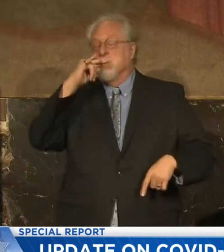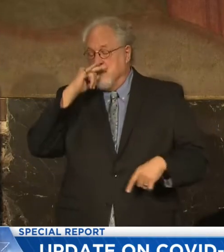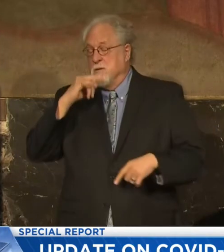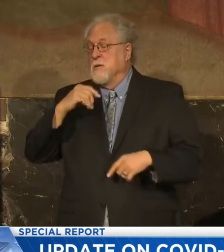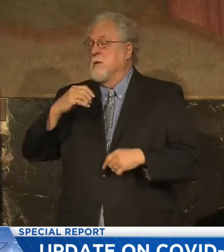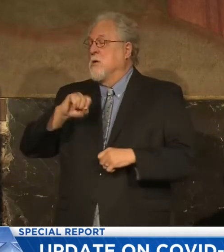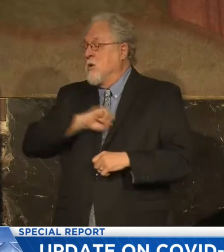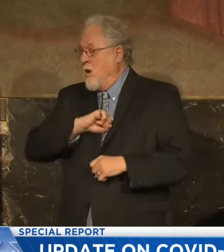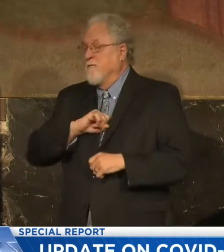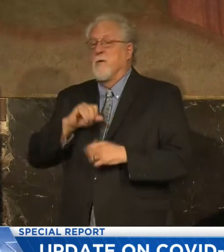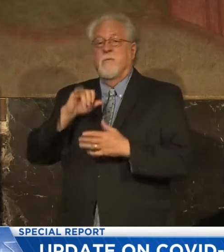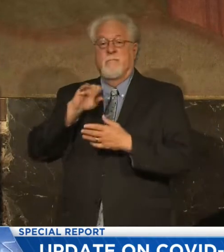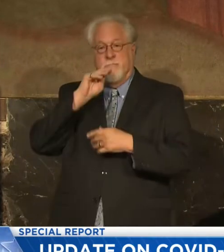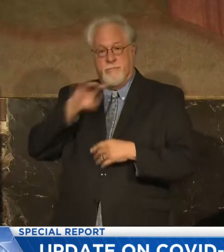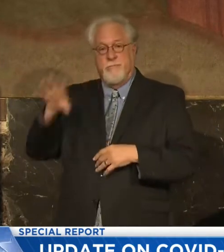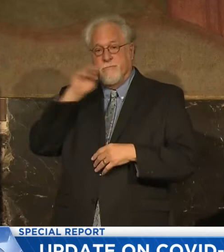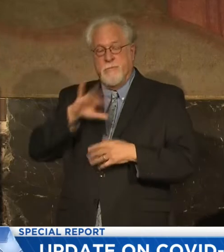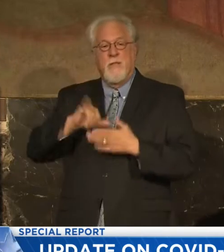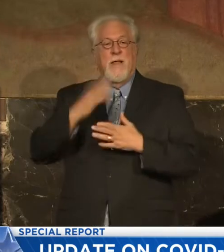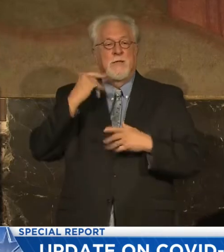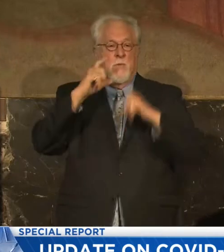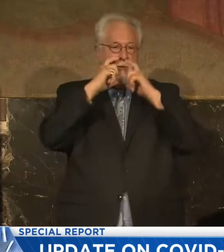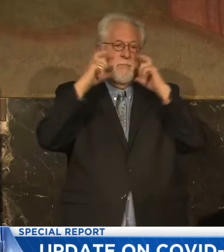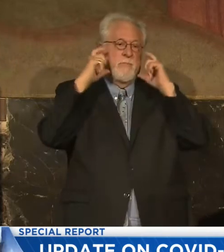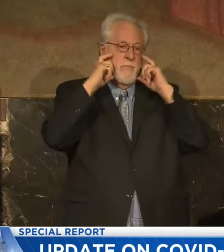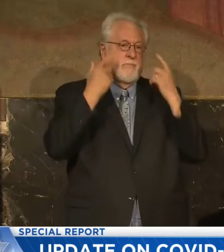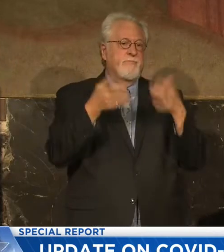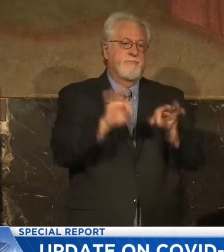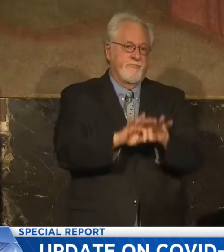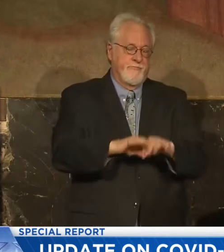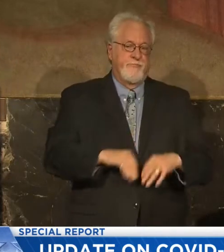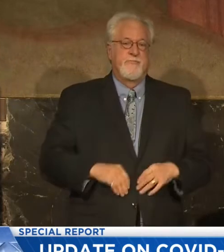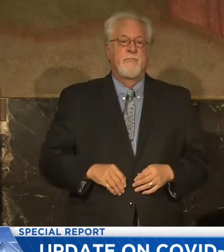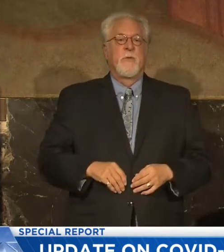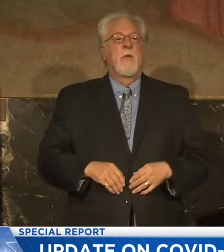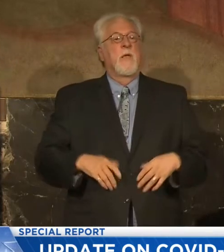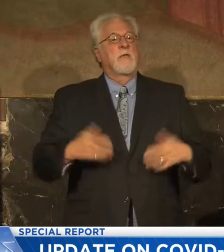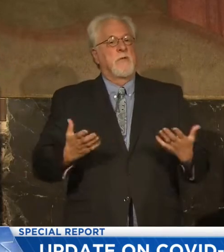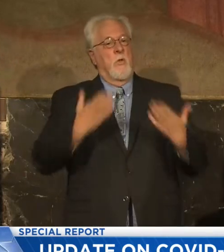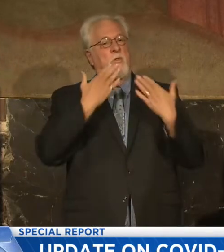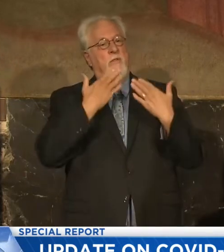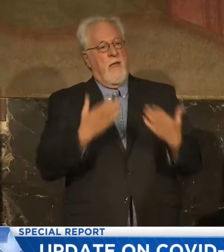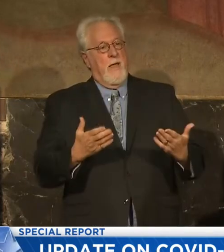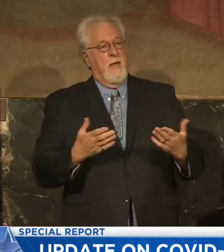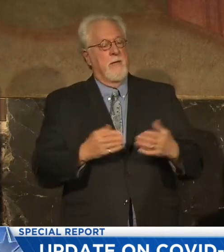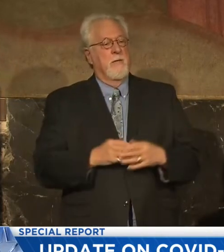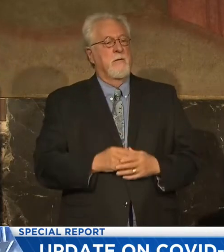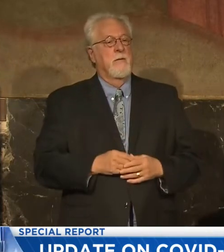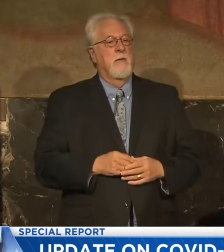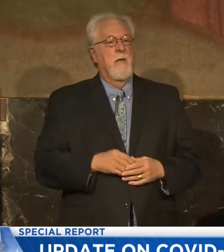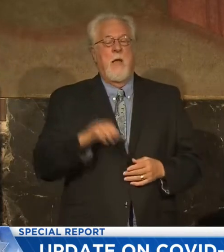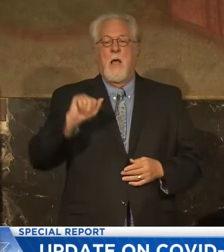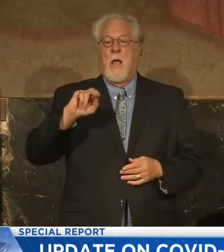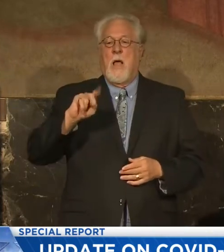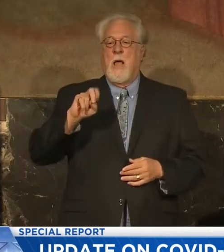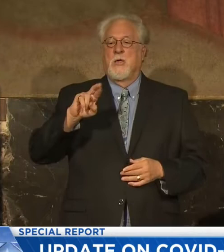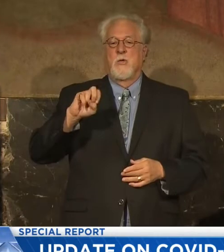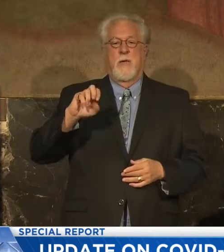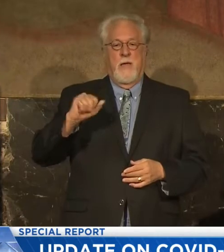AND SO IT'S BEING SPREAD WHEN PEOPLE ARE TALKING, LIKE I'M TALKING RIGHT NOW. OR IF YOU CALL FOR A SNEEZE AND THAT SORT OF THING.